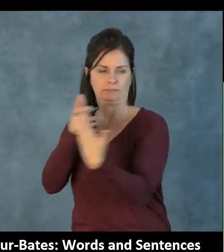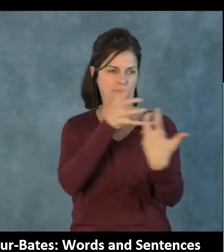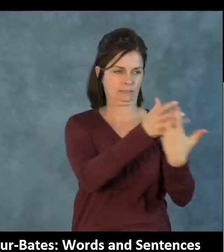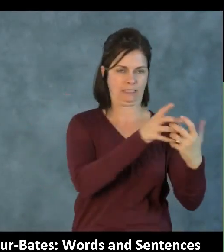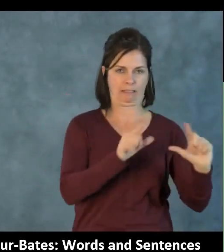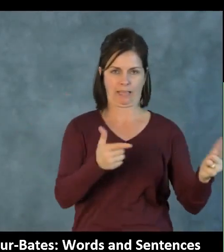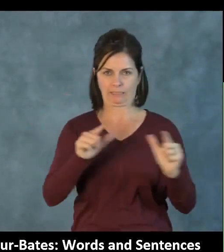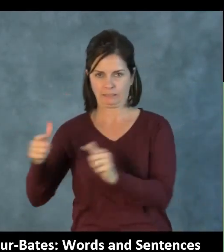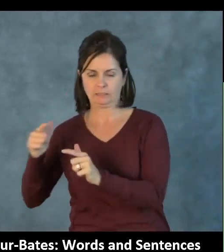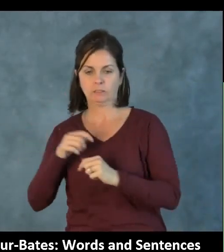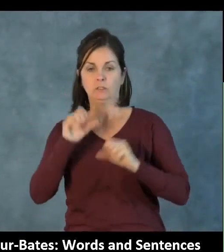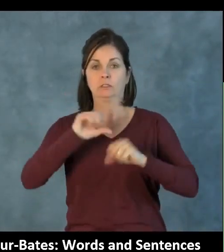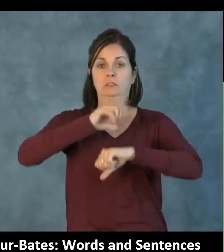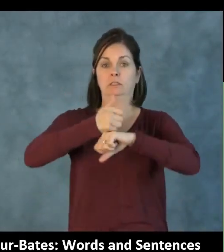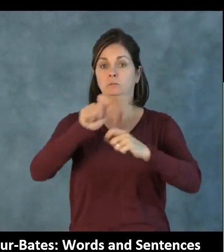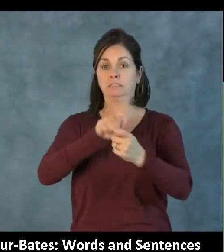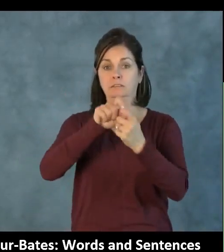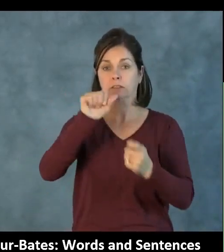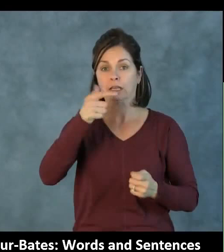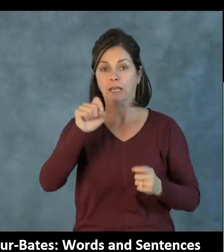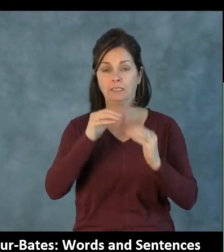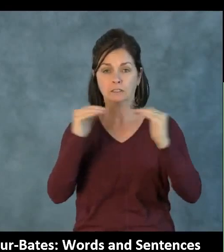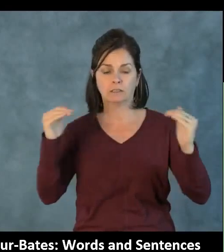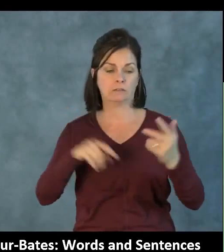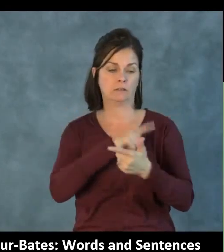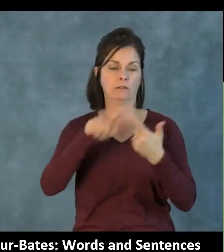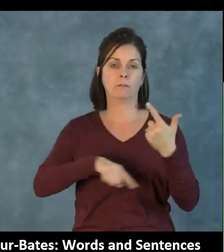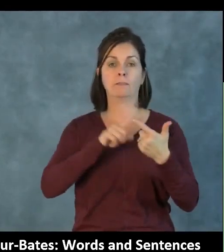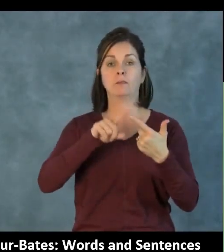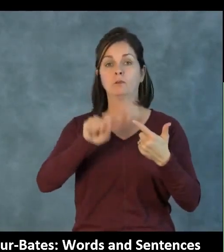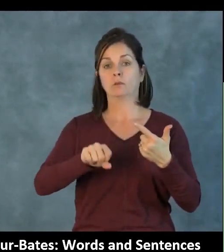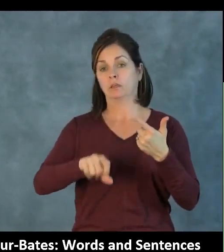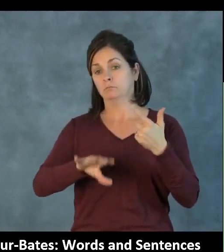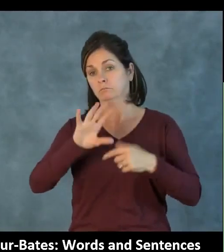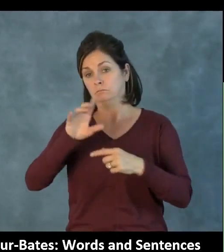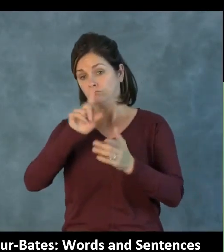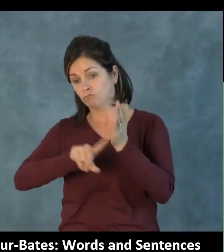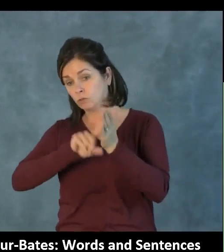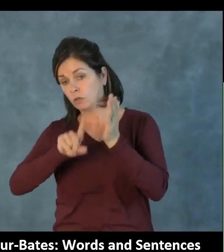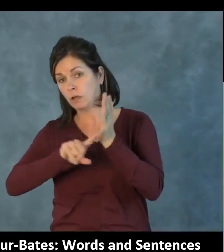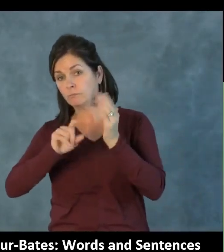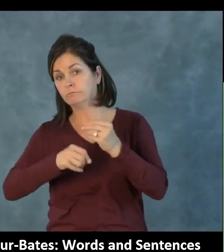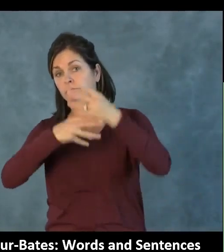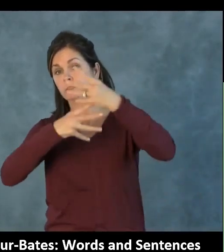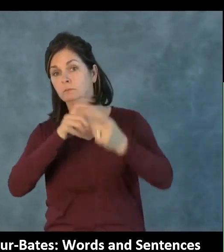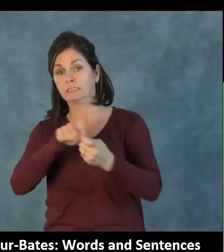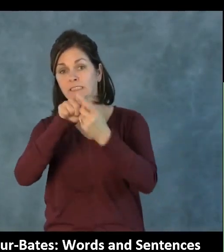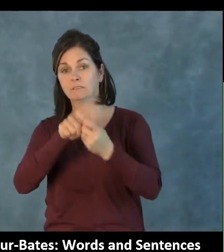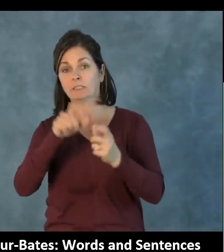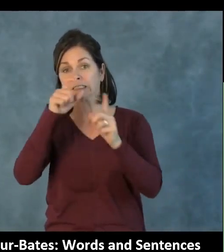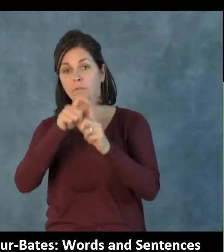You can, again as I said, look up a particular age level, you can look up a particular semantic category,